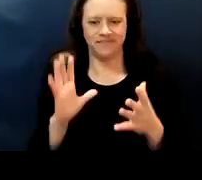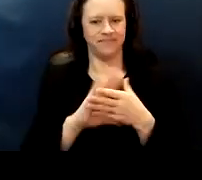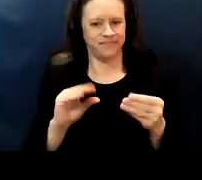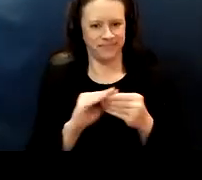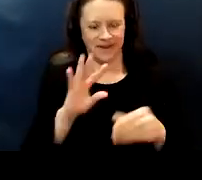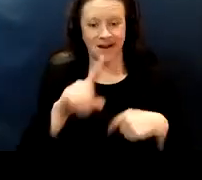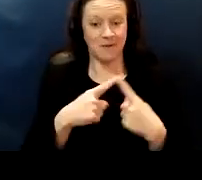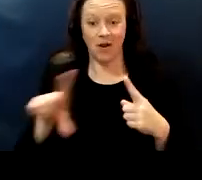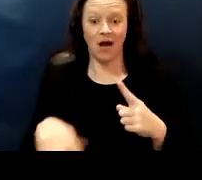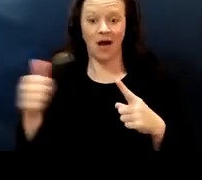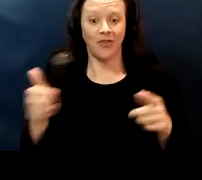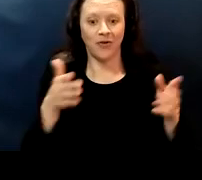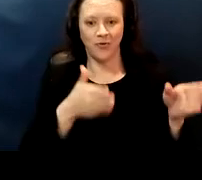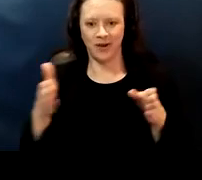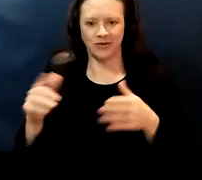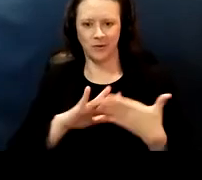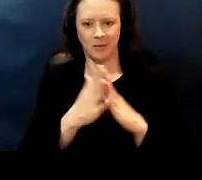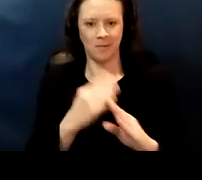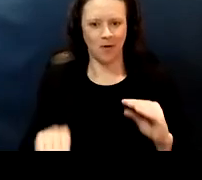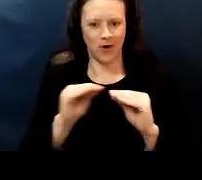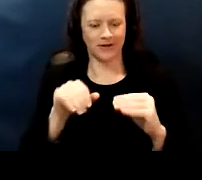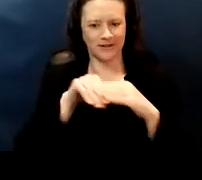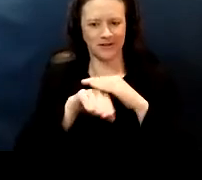ways to become more accessible in our virtual programs.